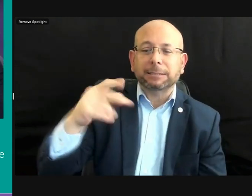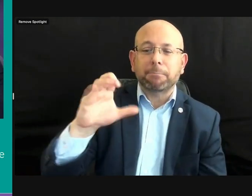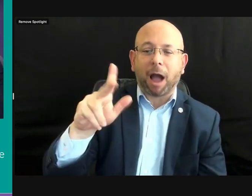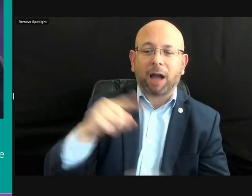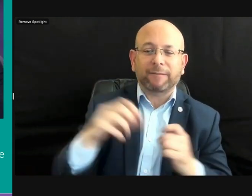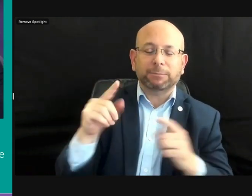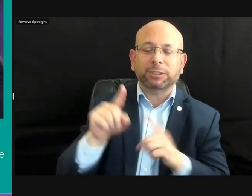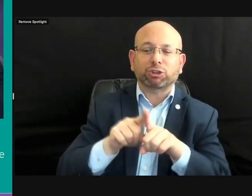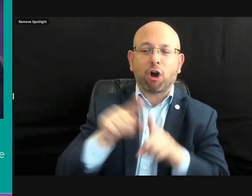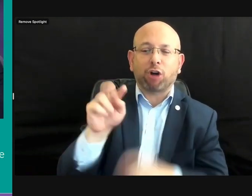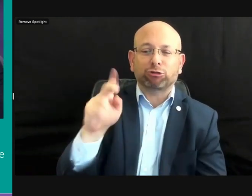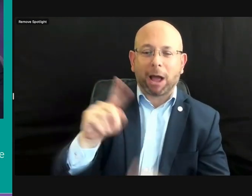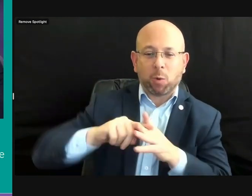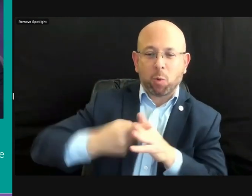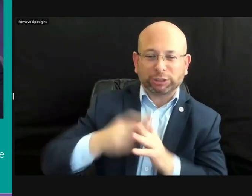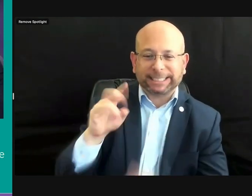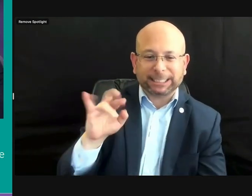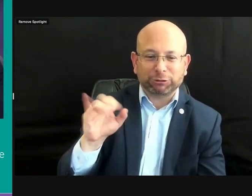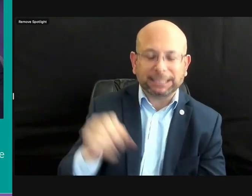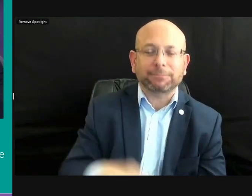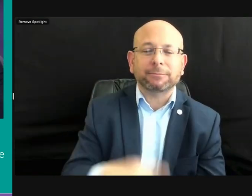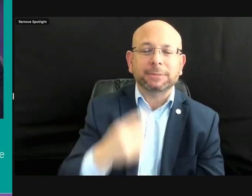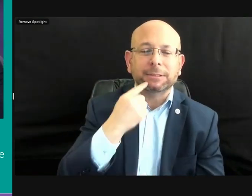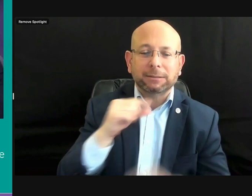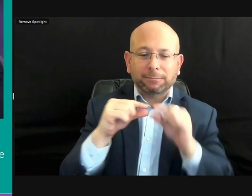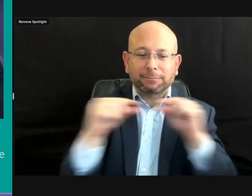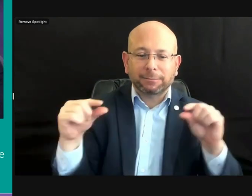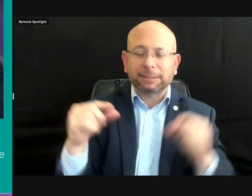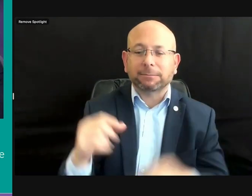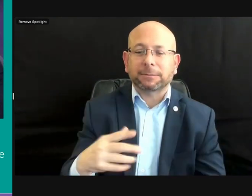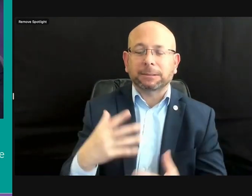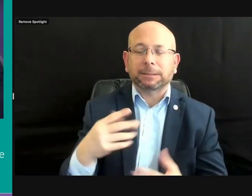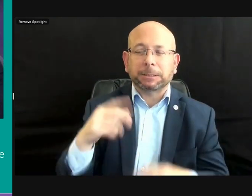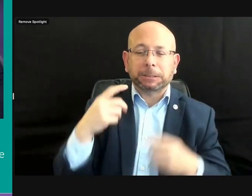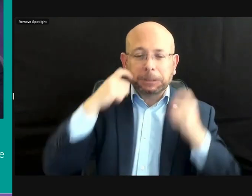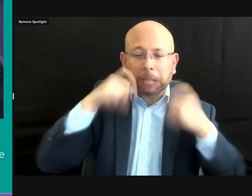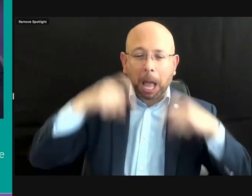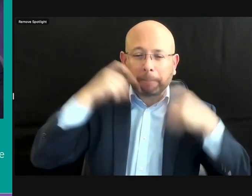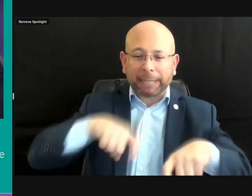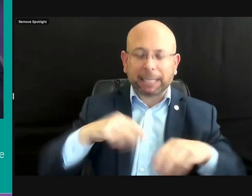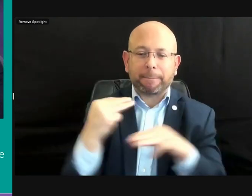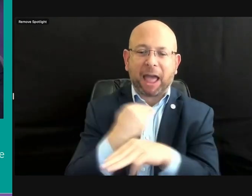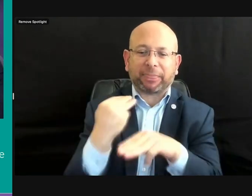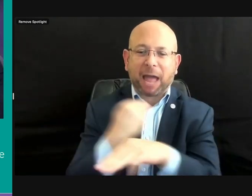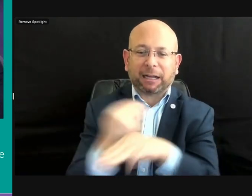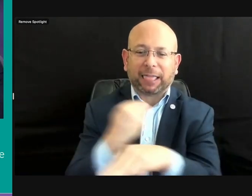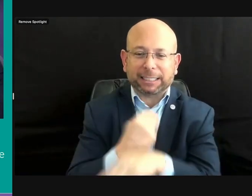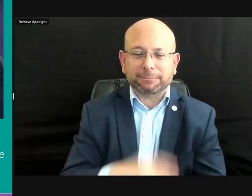from Star Trek, The Original Series. The caption says, sobbing mathematically.